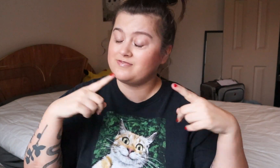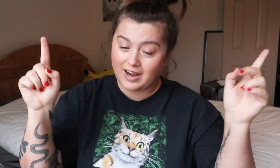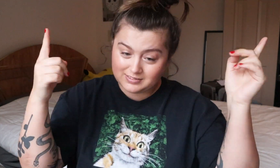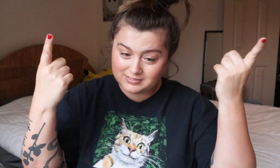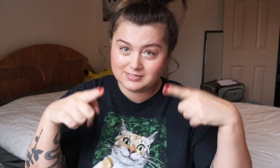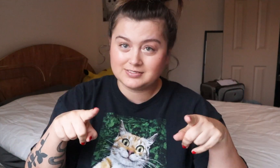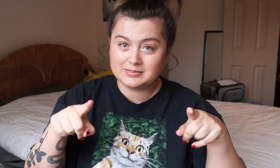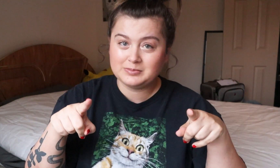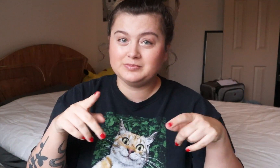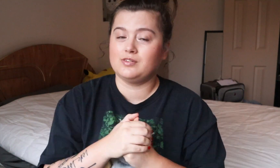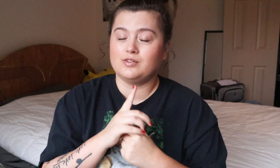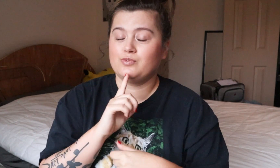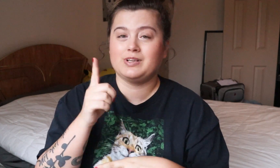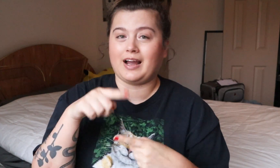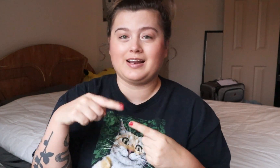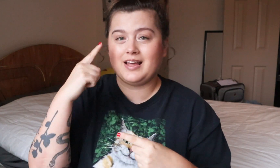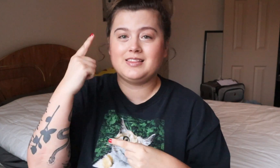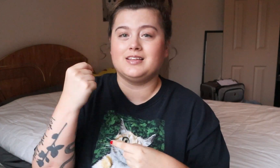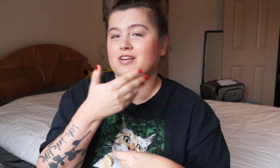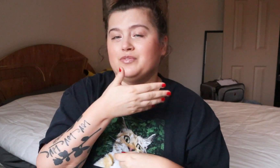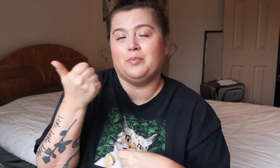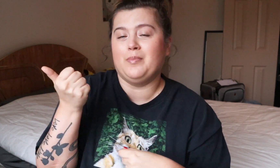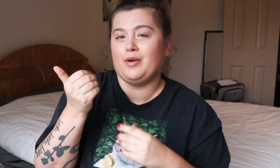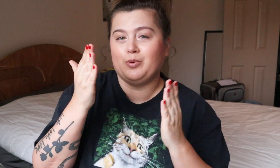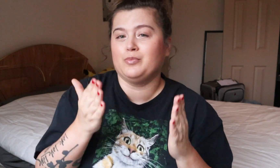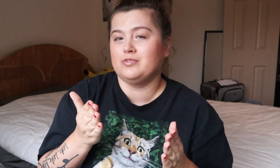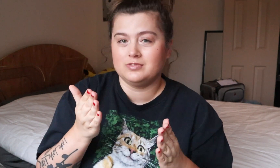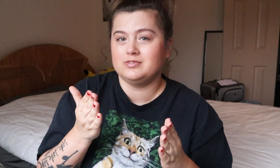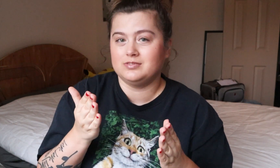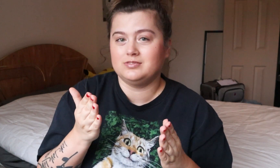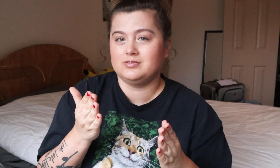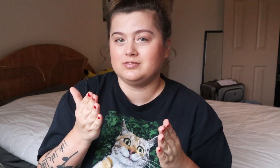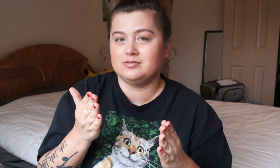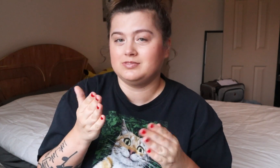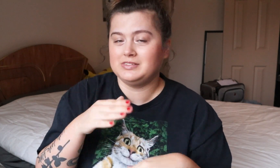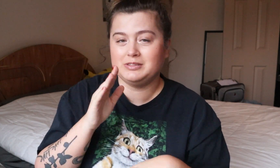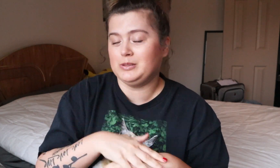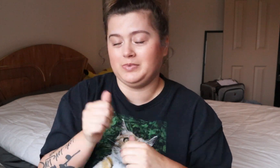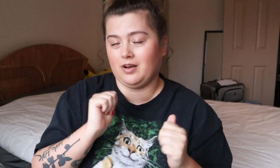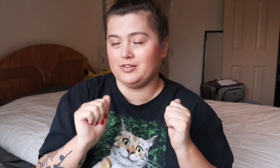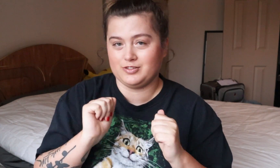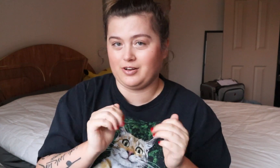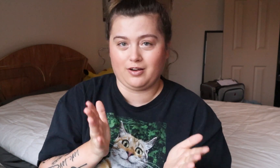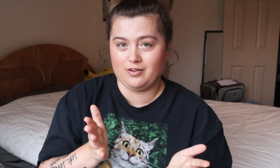It finally happened. I can't think of a better person to be on the show, really.